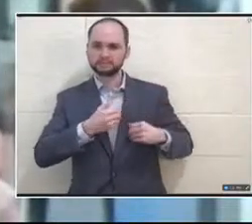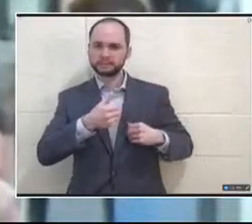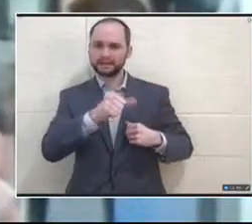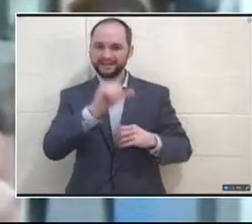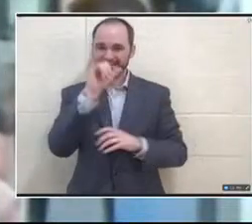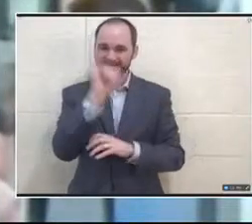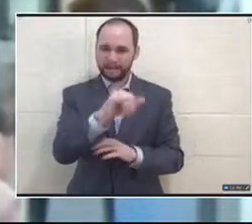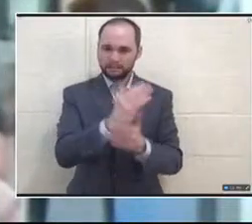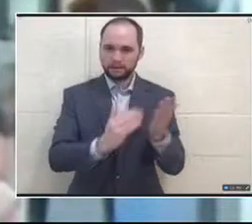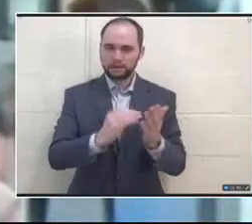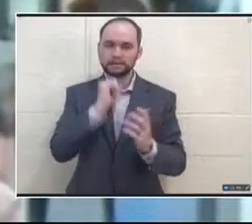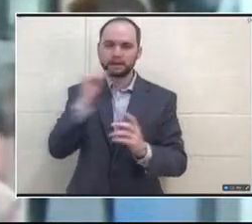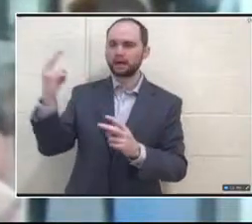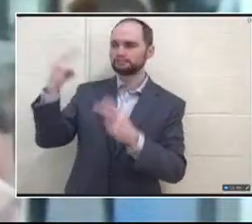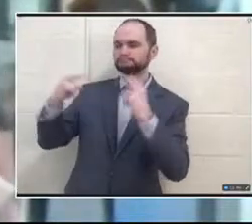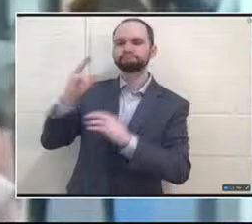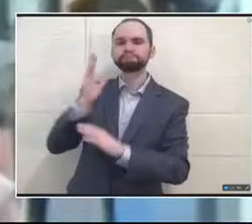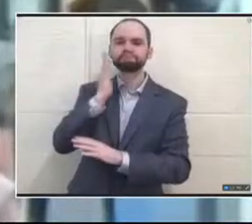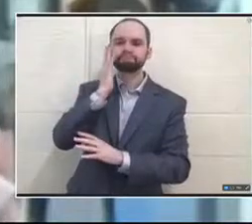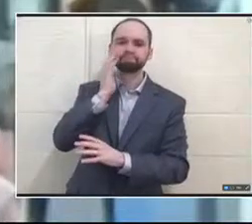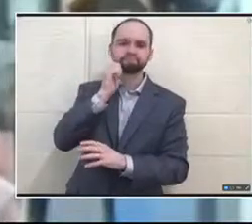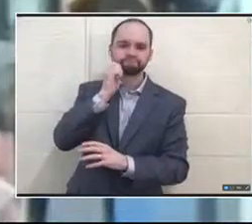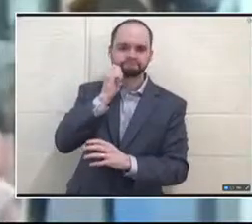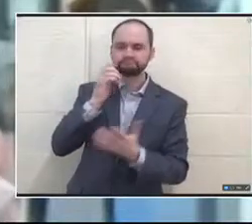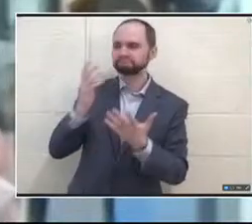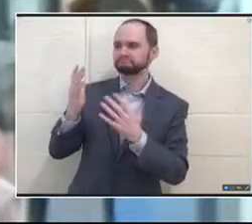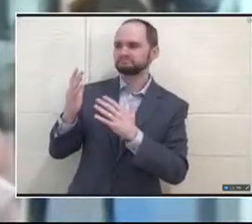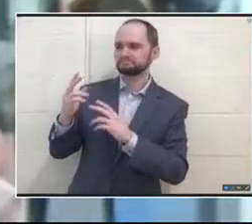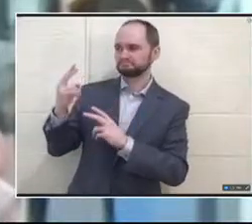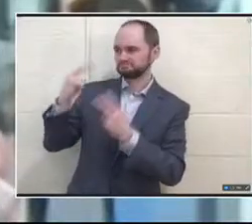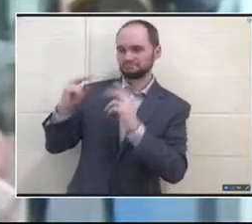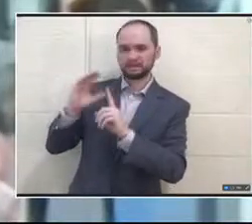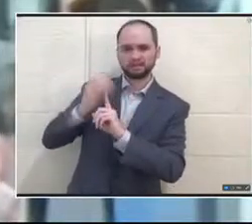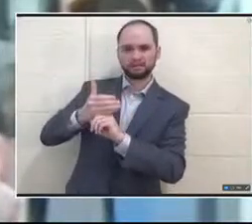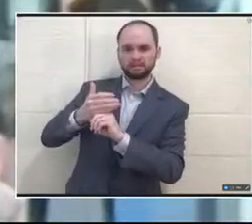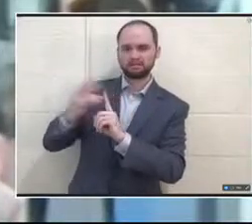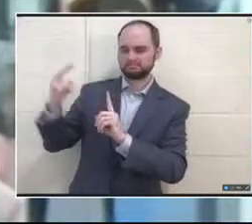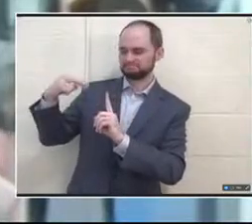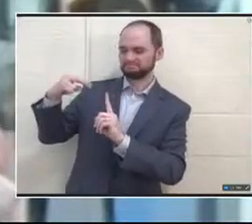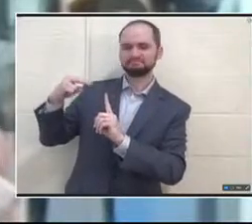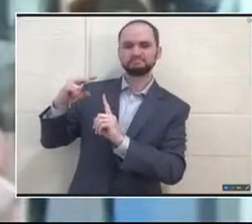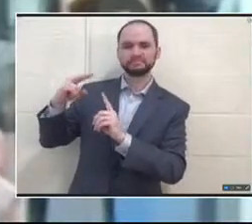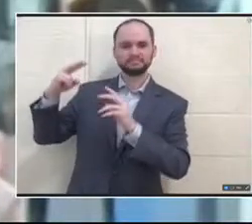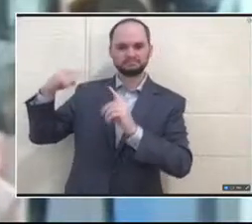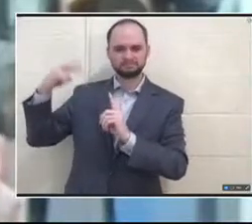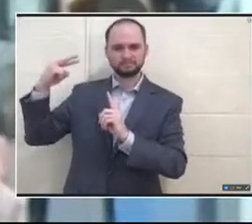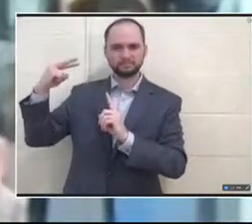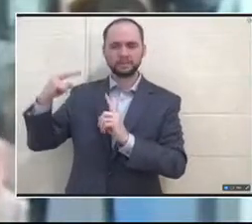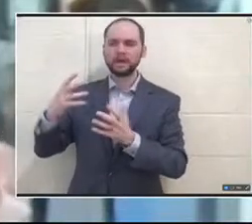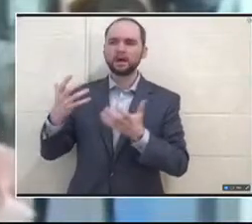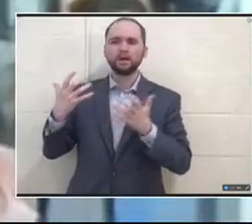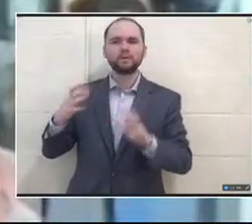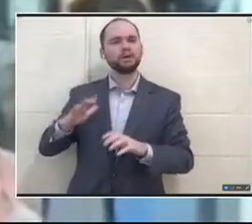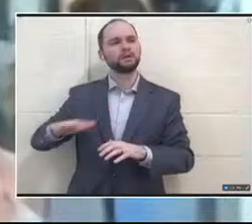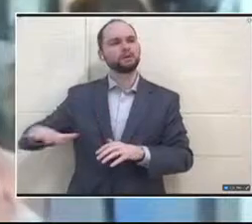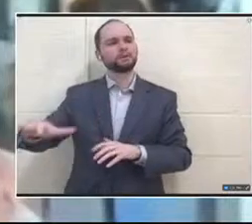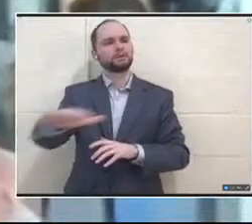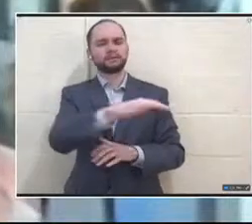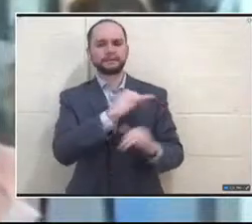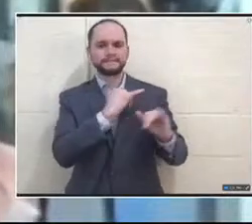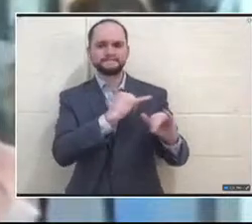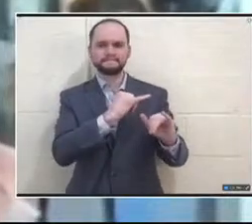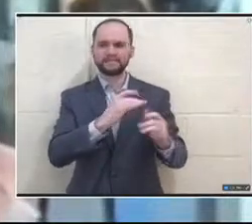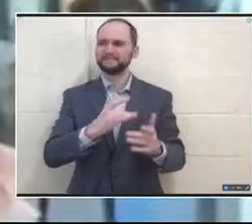hardship that I did. Would not have to be put down or would not have to be cast aside because